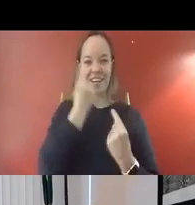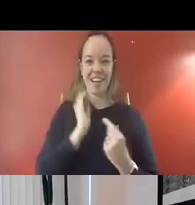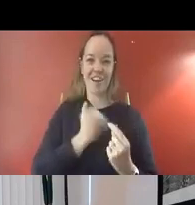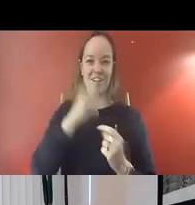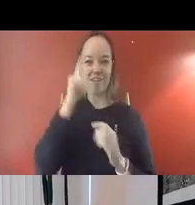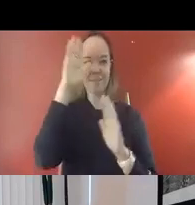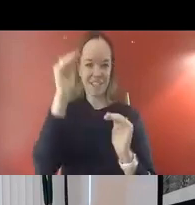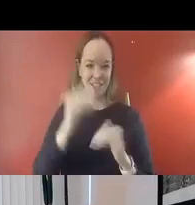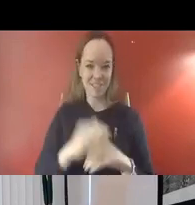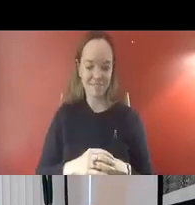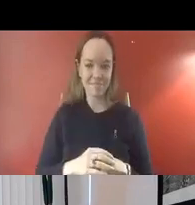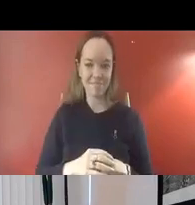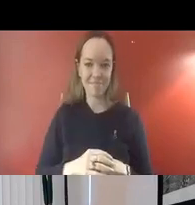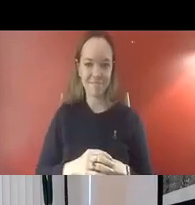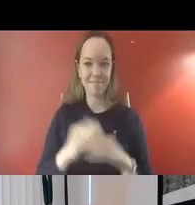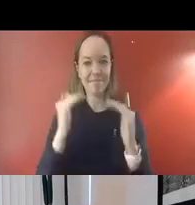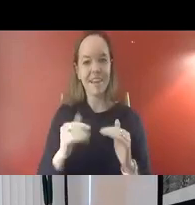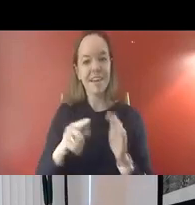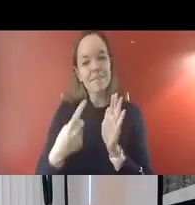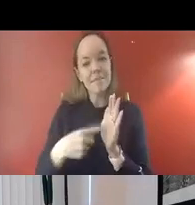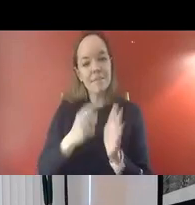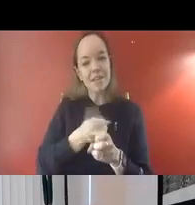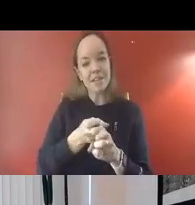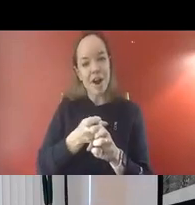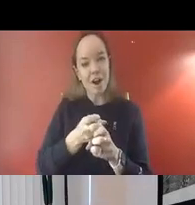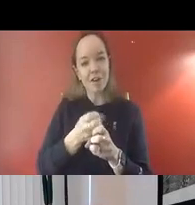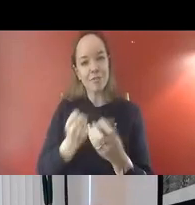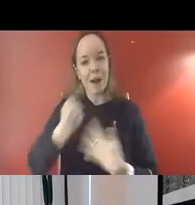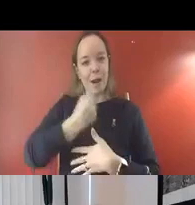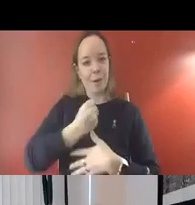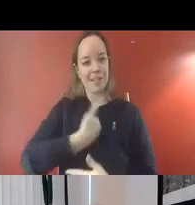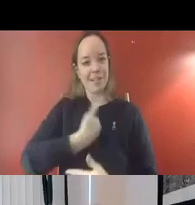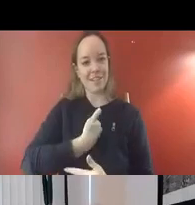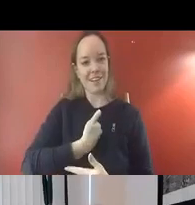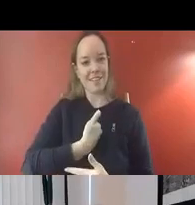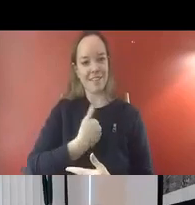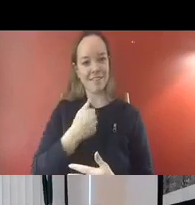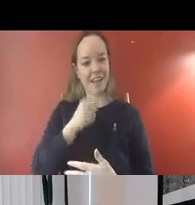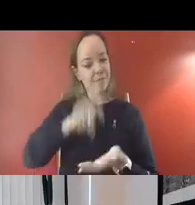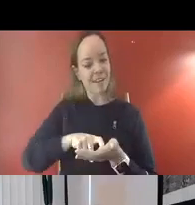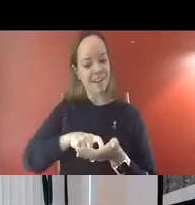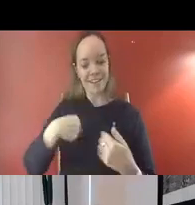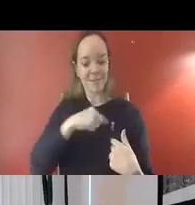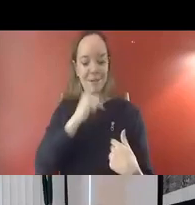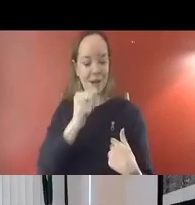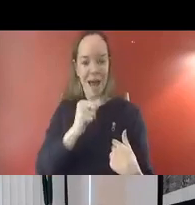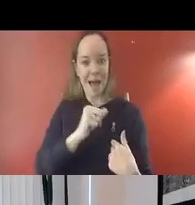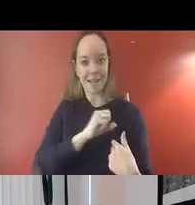that we're not superhuman or potentially first and it's hard for us to realize not even functioning at our typical that we're not superhuman or potentially level. When we're asking ourselves to do not even functioning at our typical